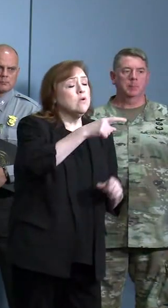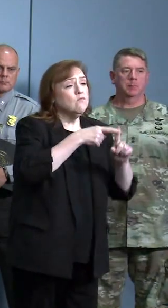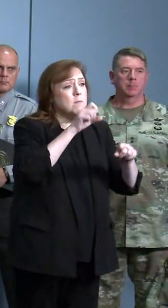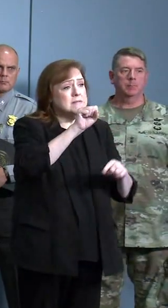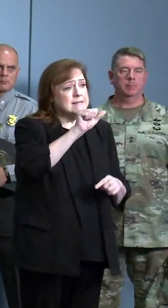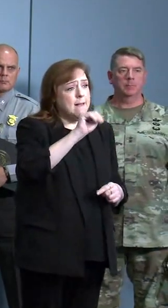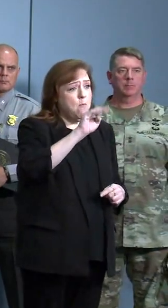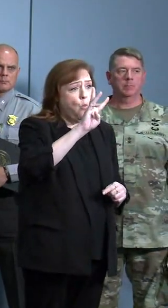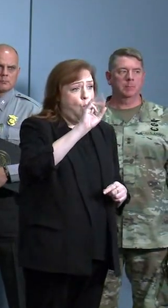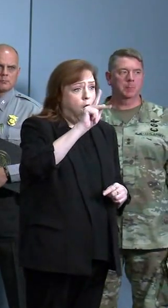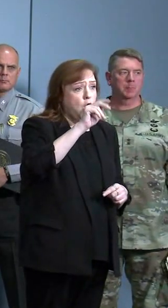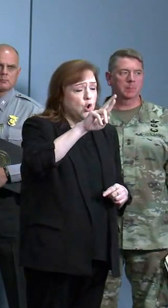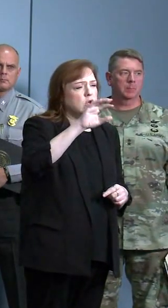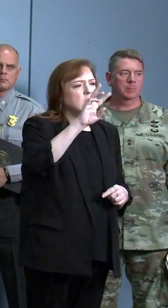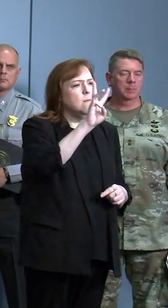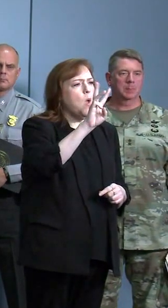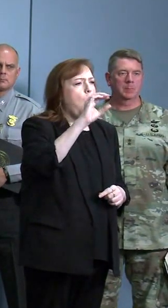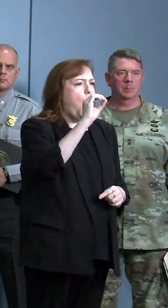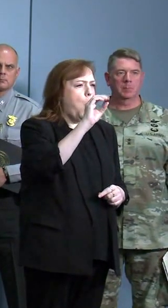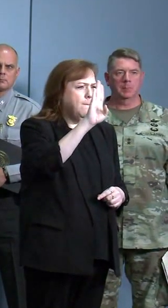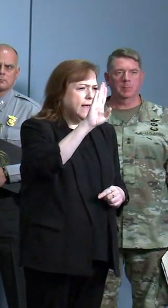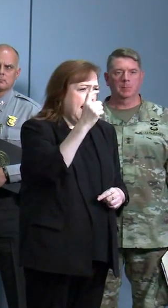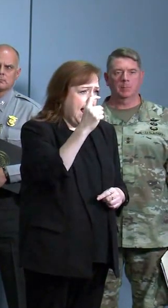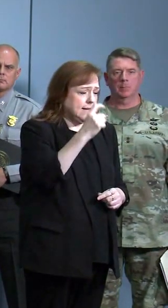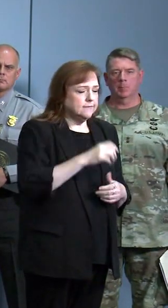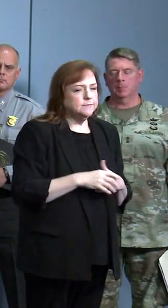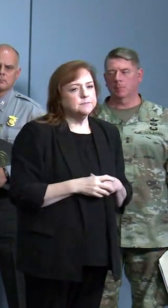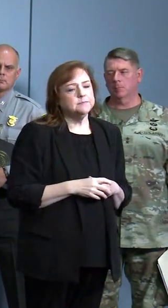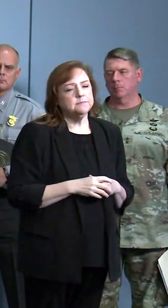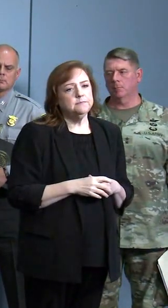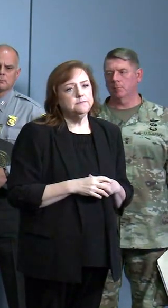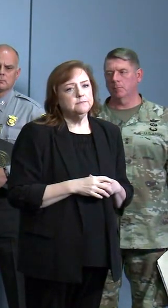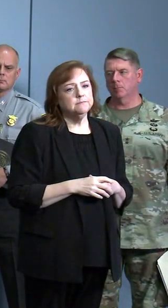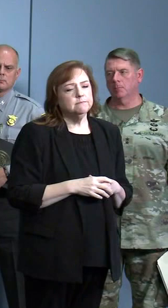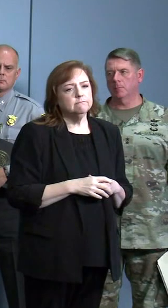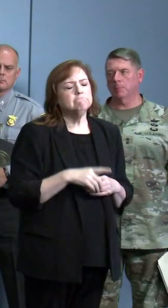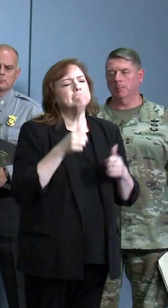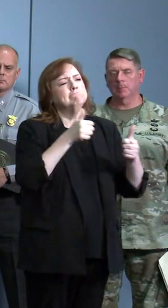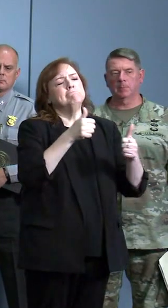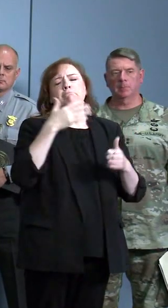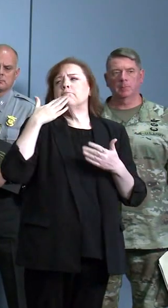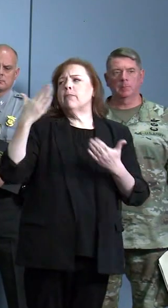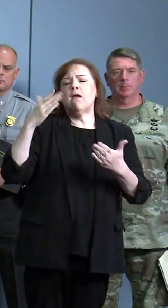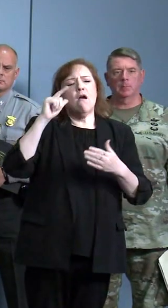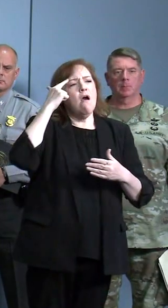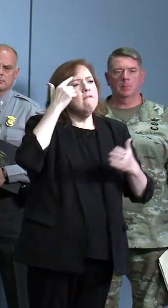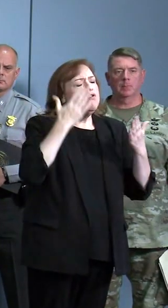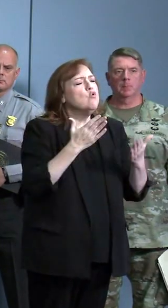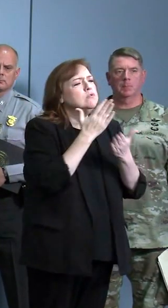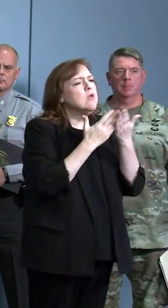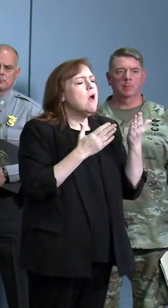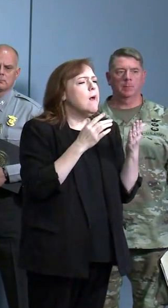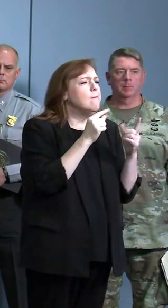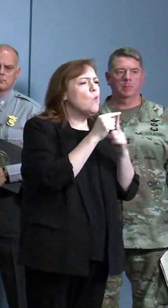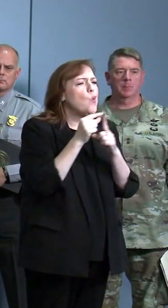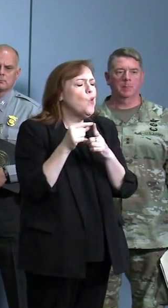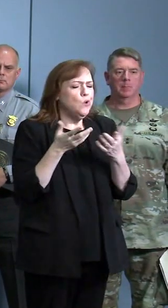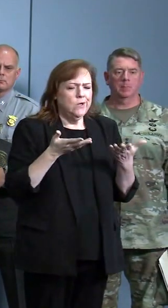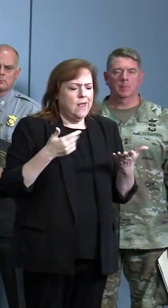ahead. Thanks, Governor. Just